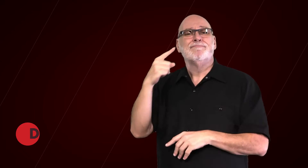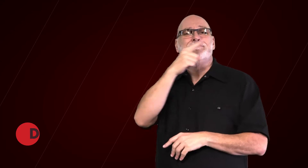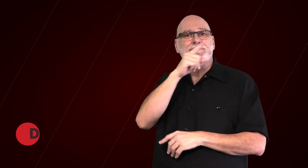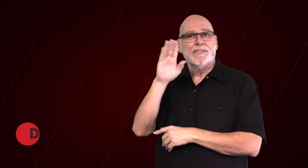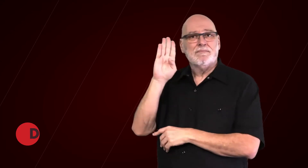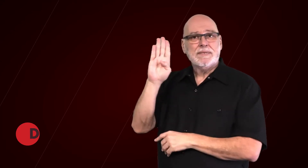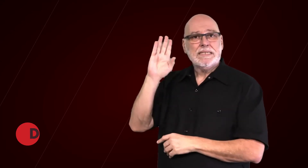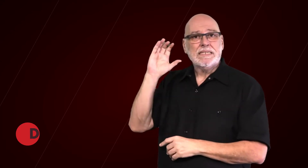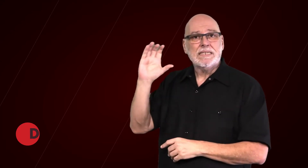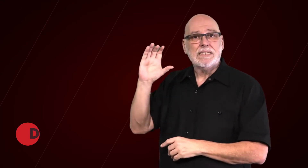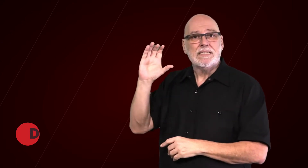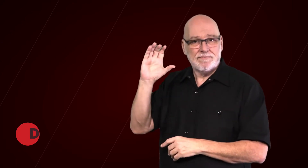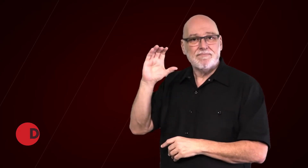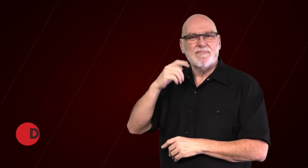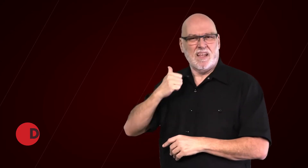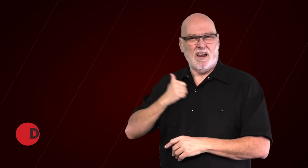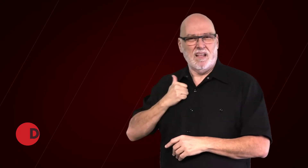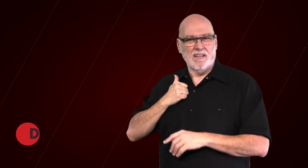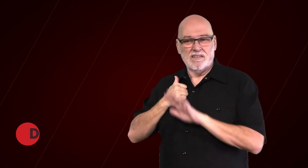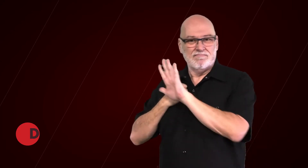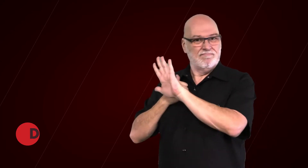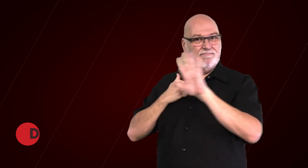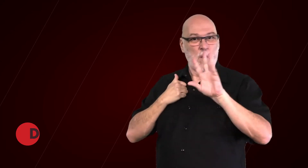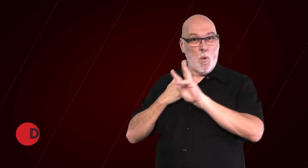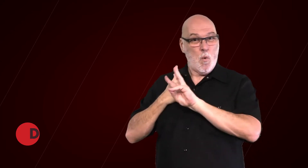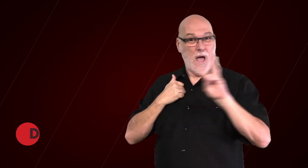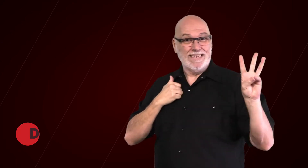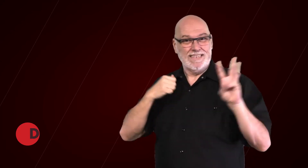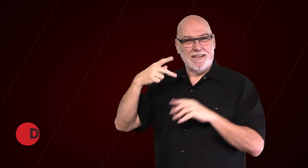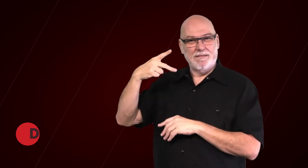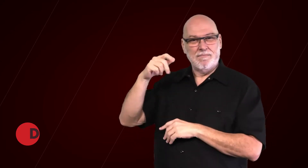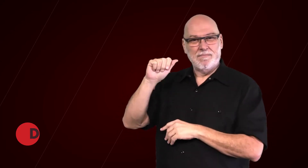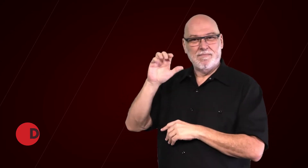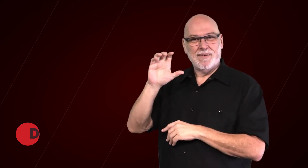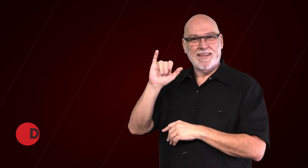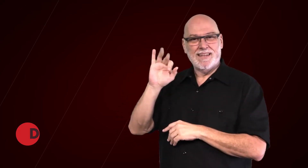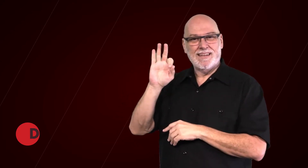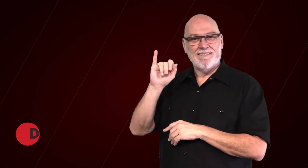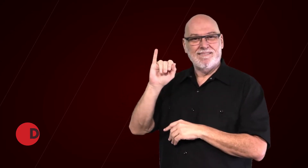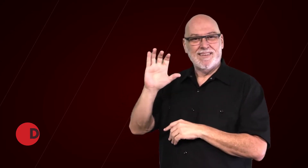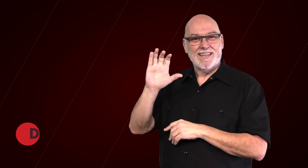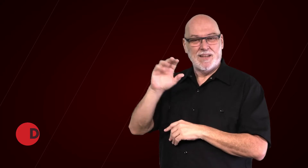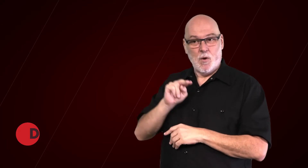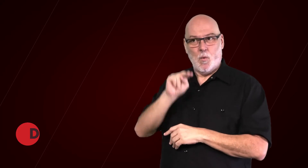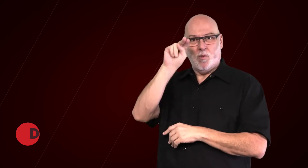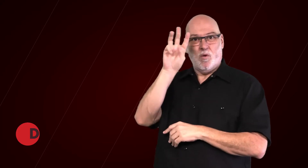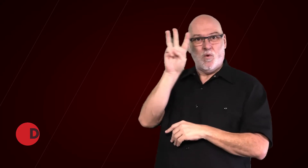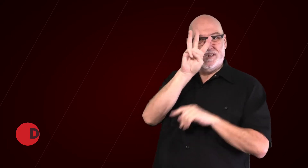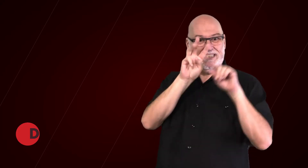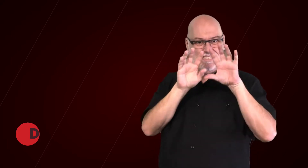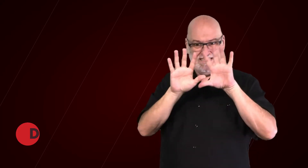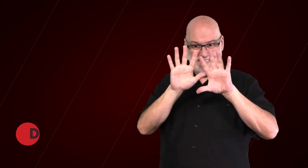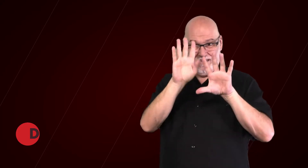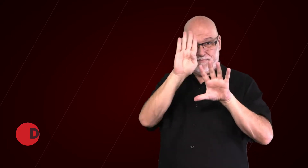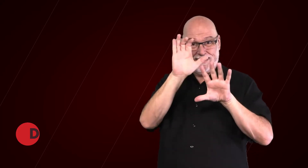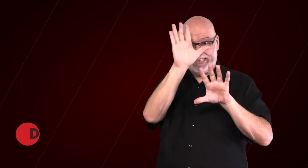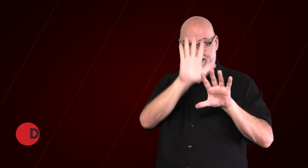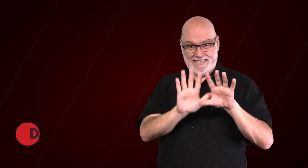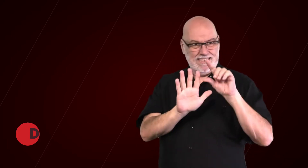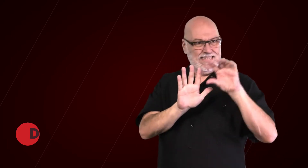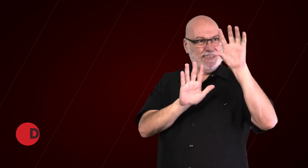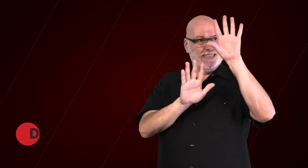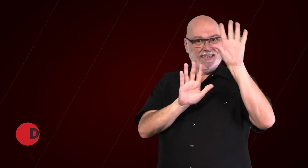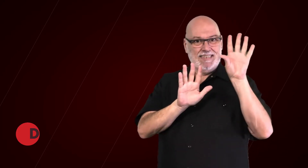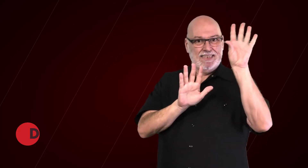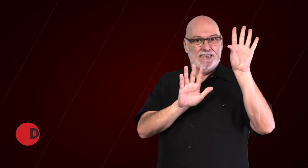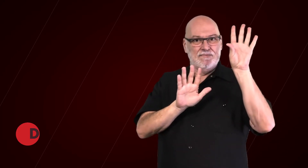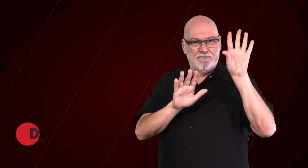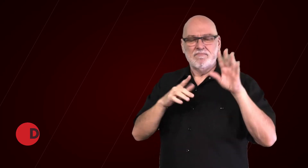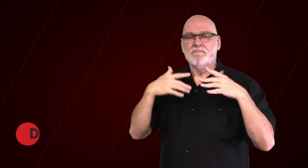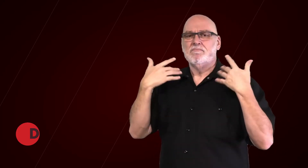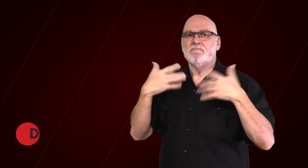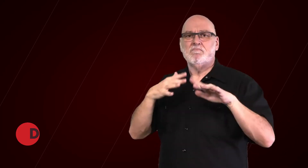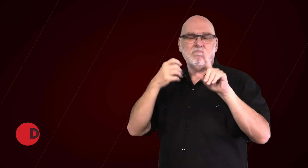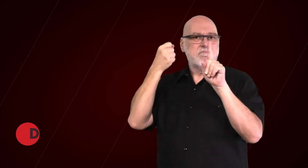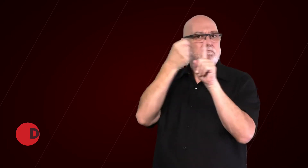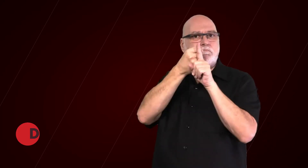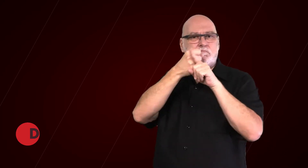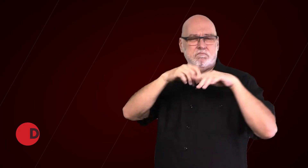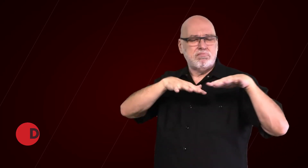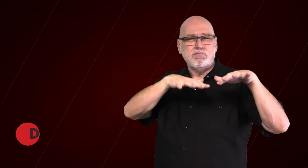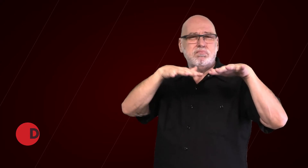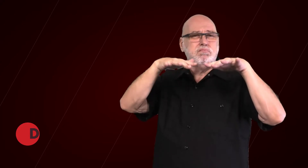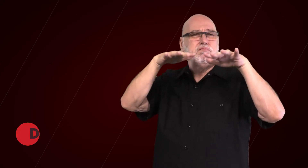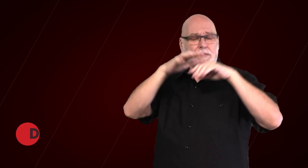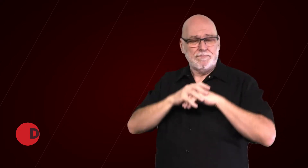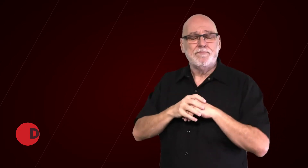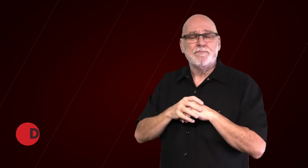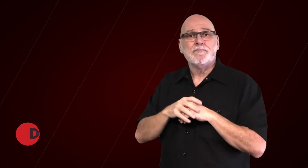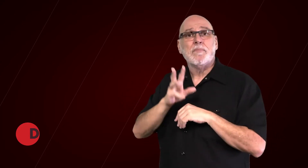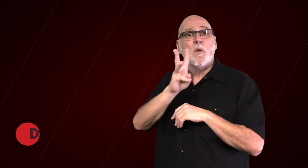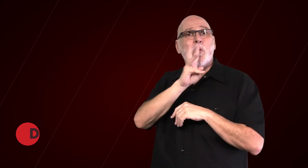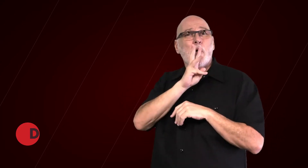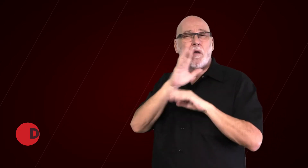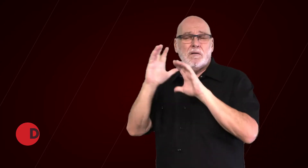the Pacific Northwest, affecting British Columbia, Canada.